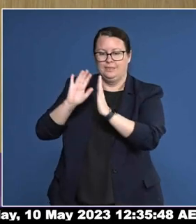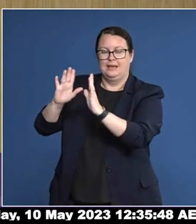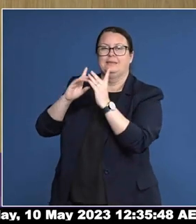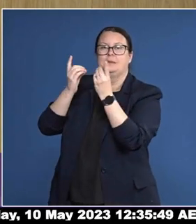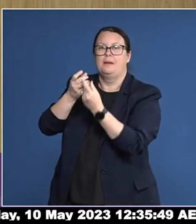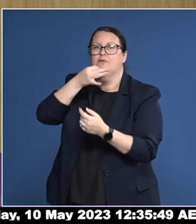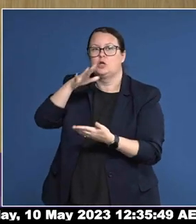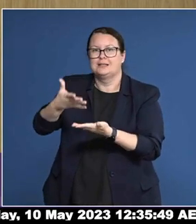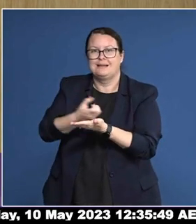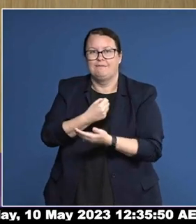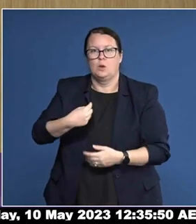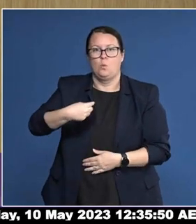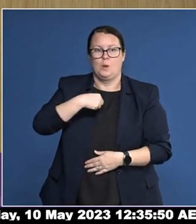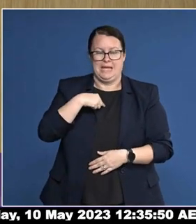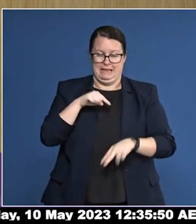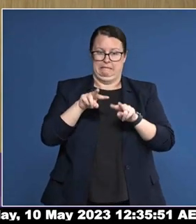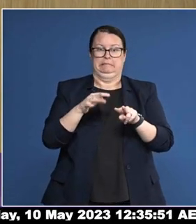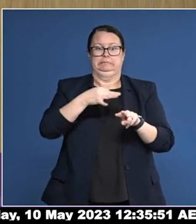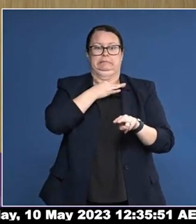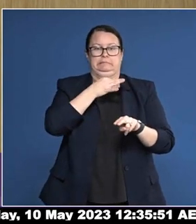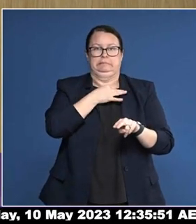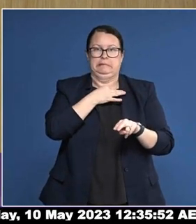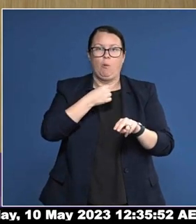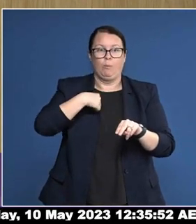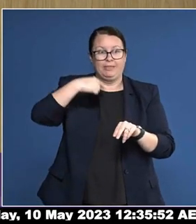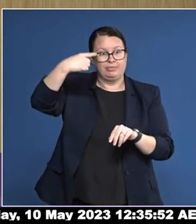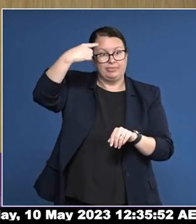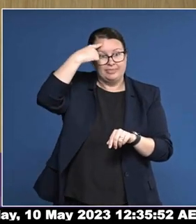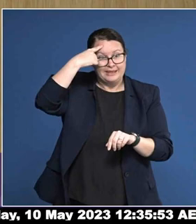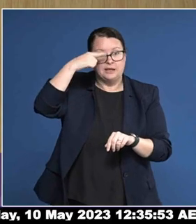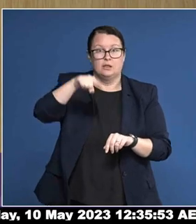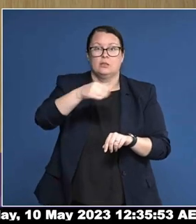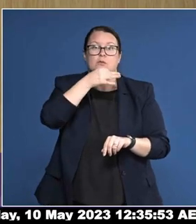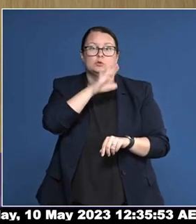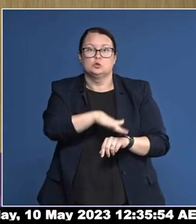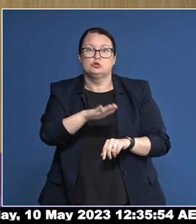We identify our concerns, and if we believe that those children perhaps are at risk